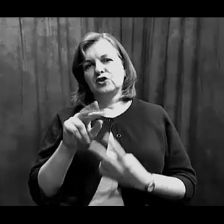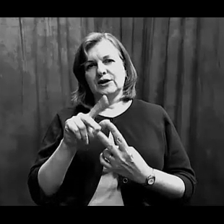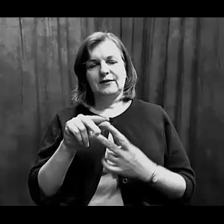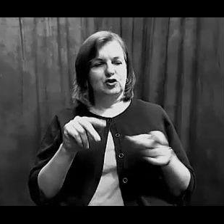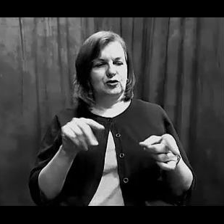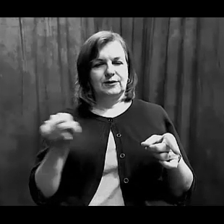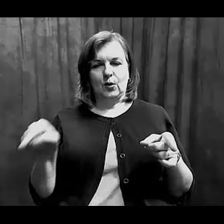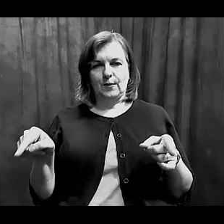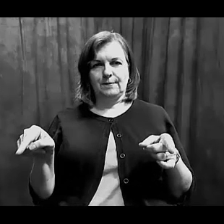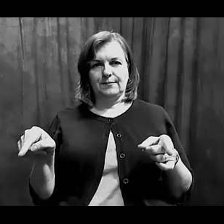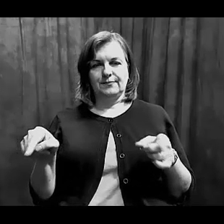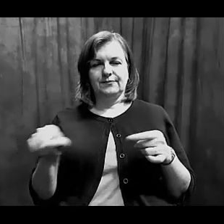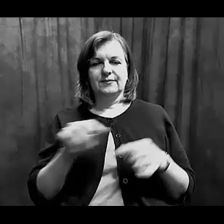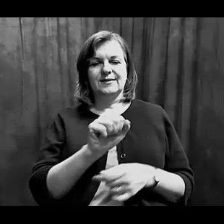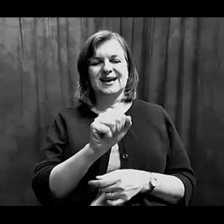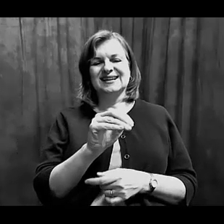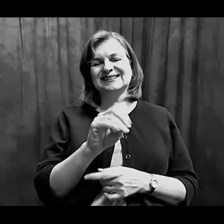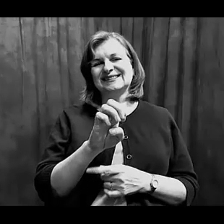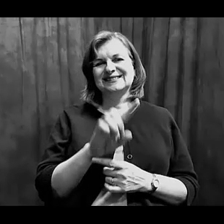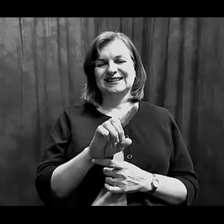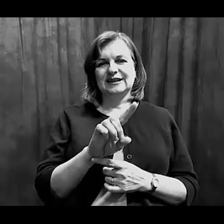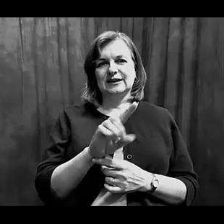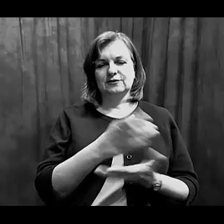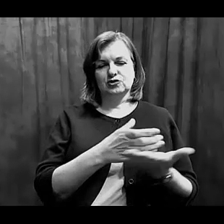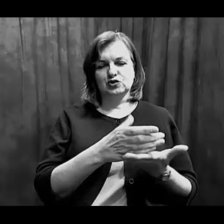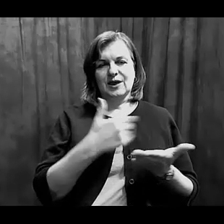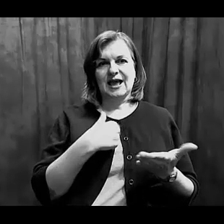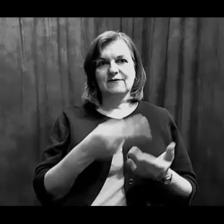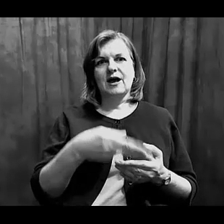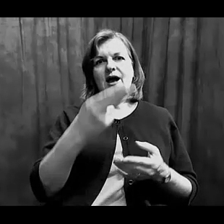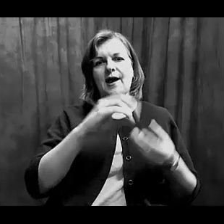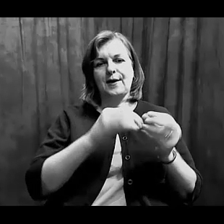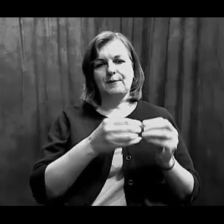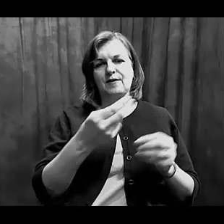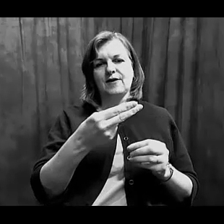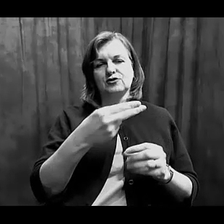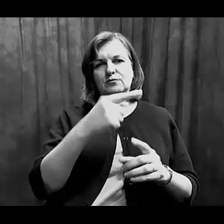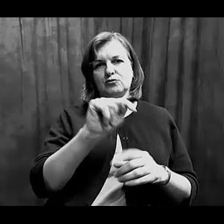solutions - so you can buffer either one. In an acidic solution we have high amounts of